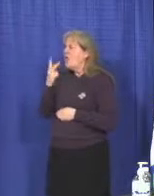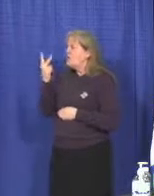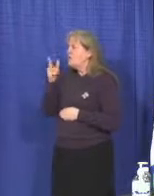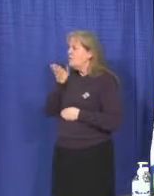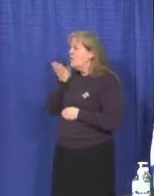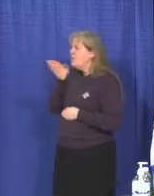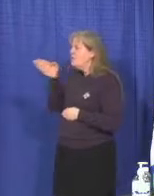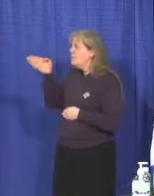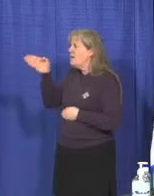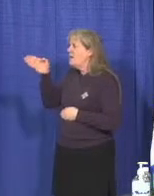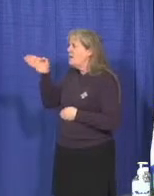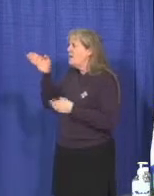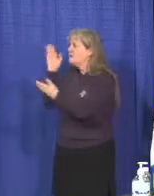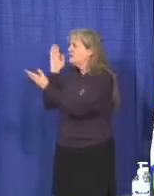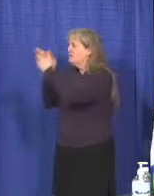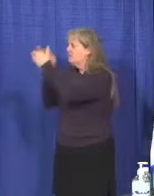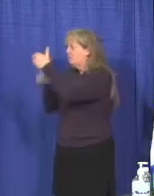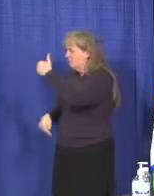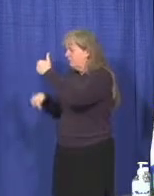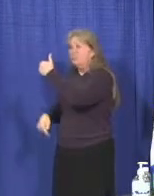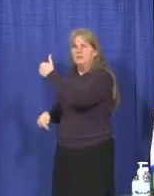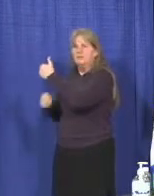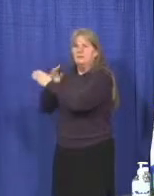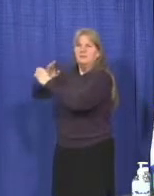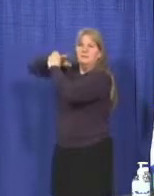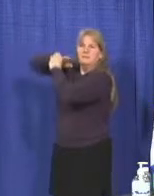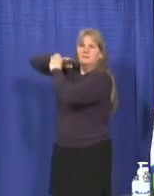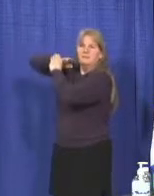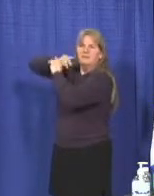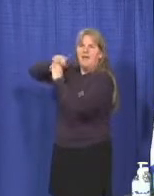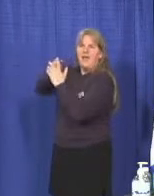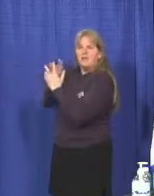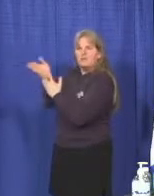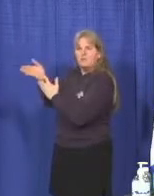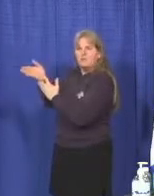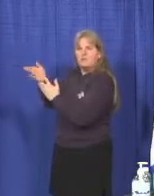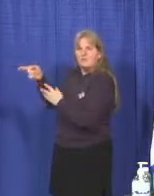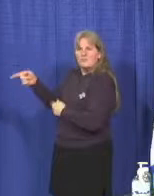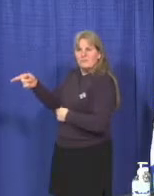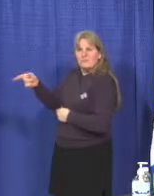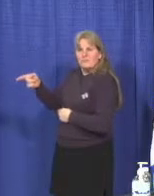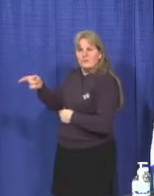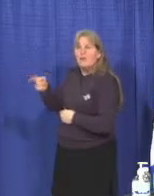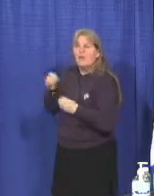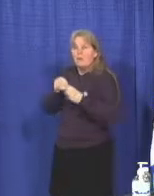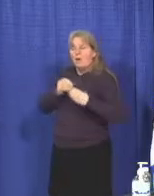row which is kind of the concept. When you stack up multiple